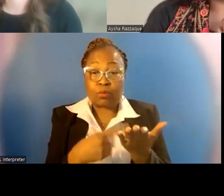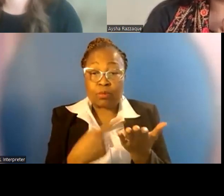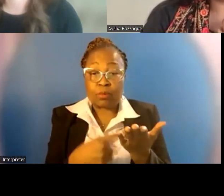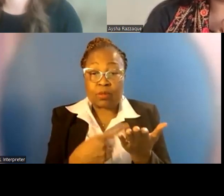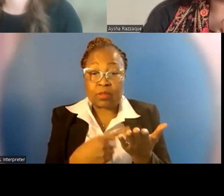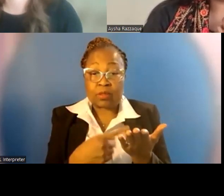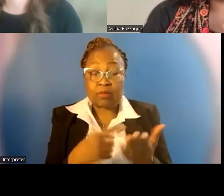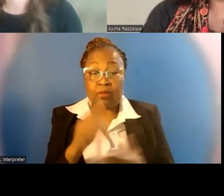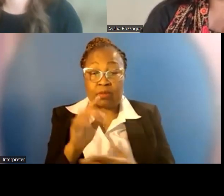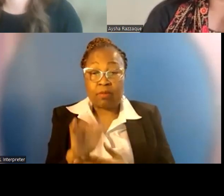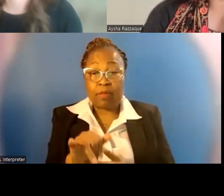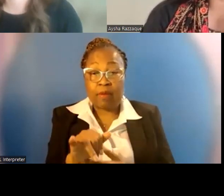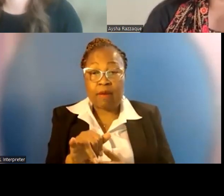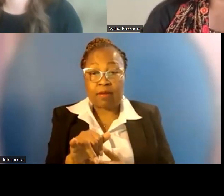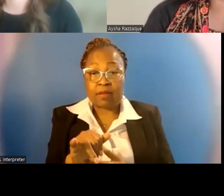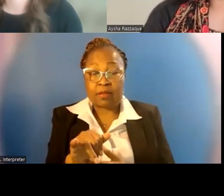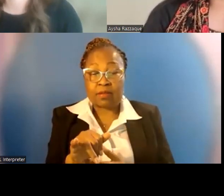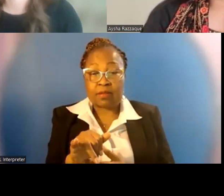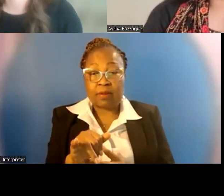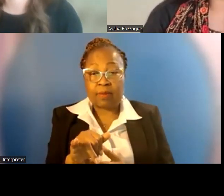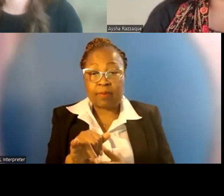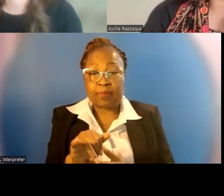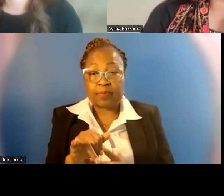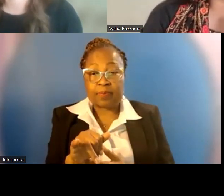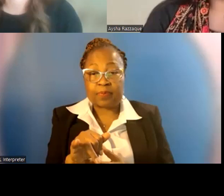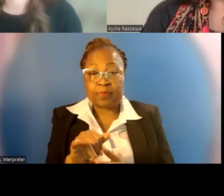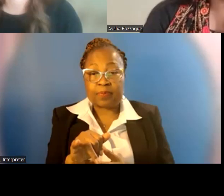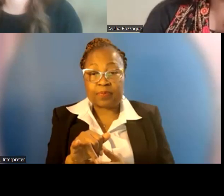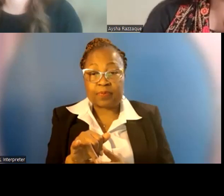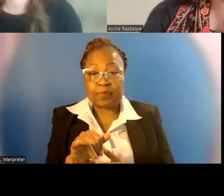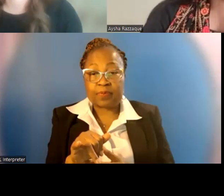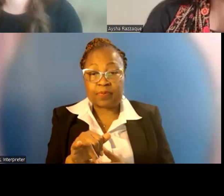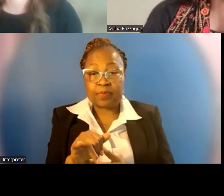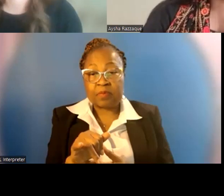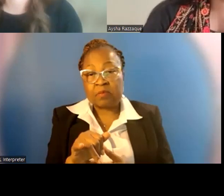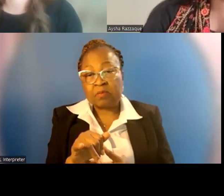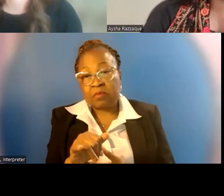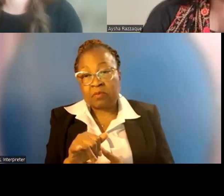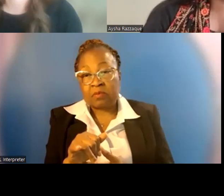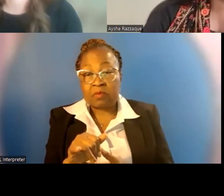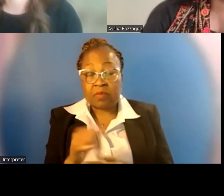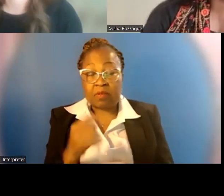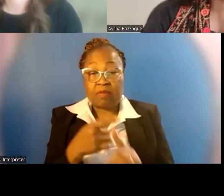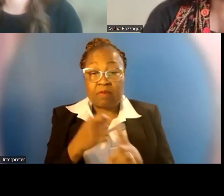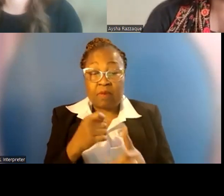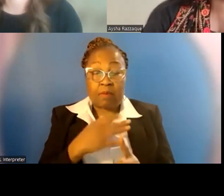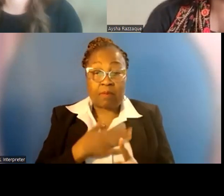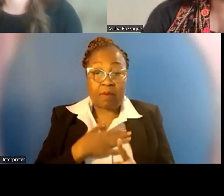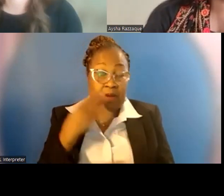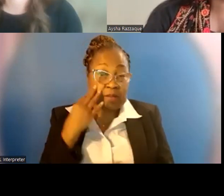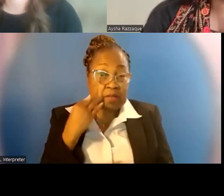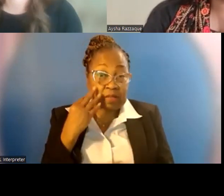that they're mainly speaking from my experience in reaching out with students